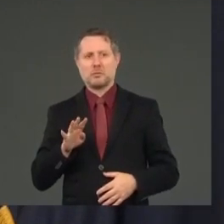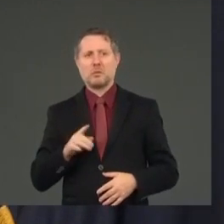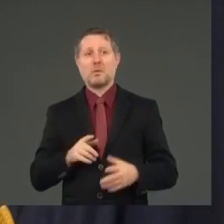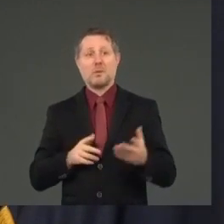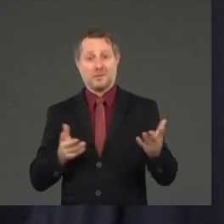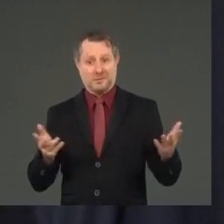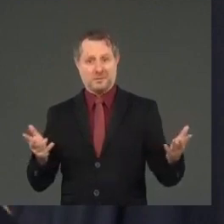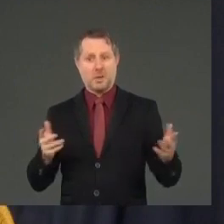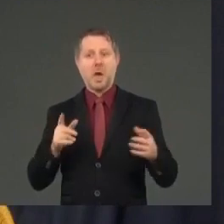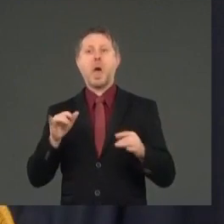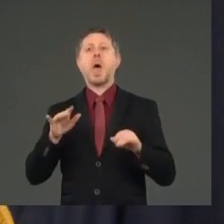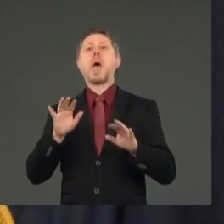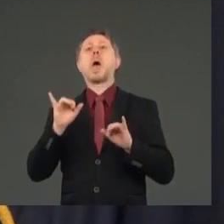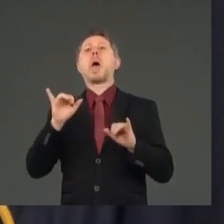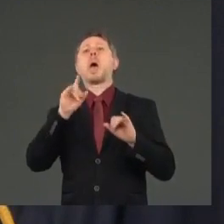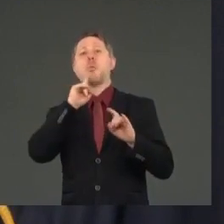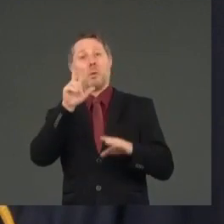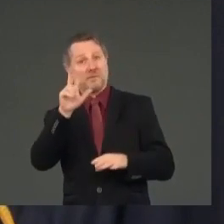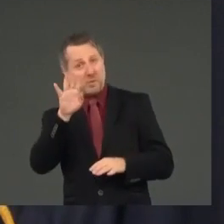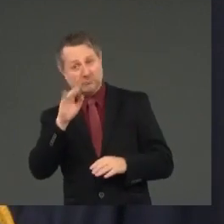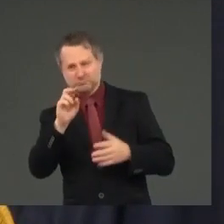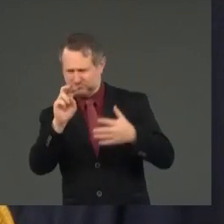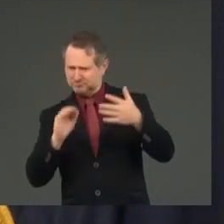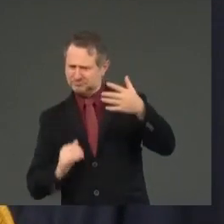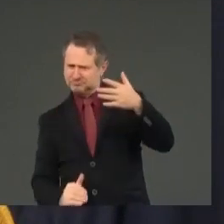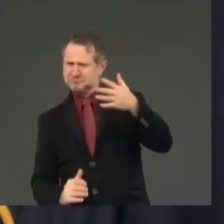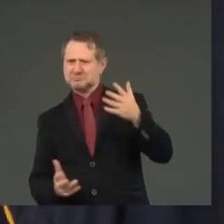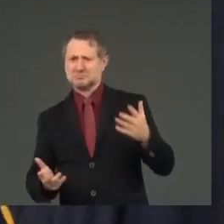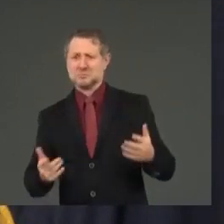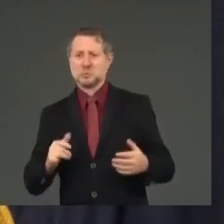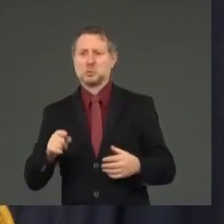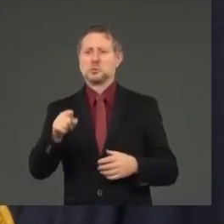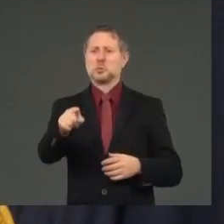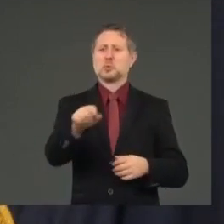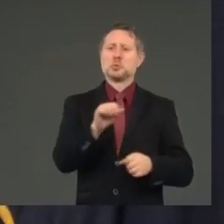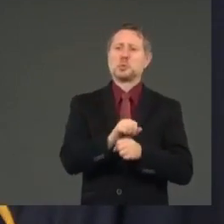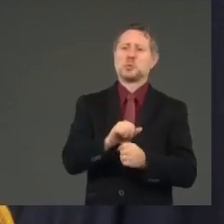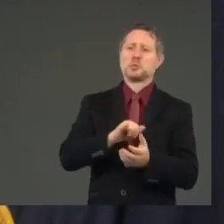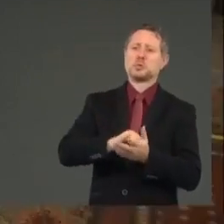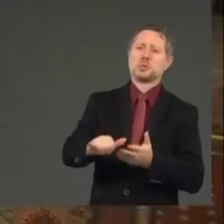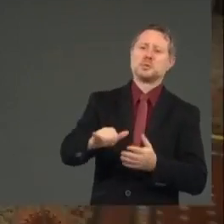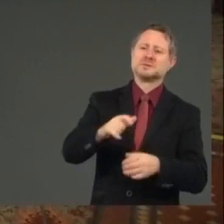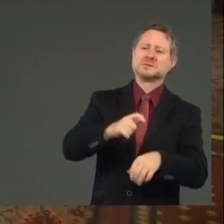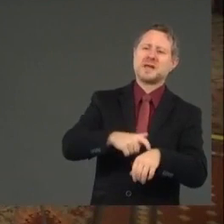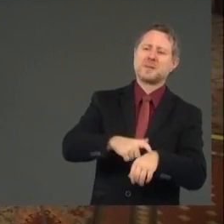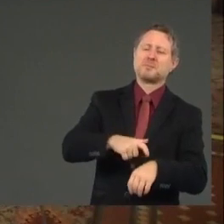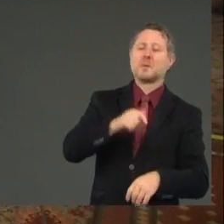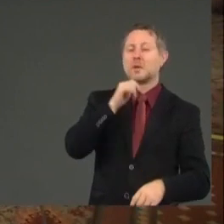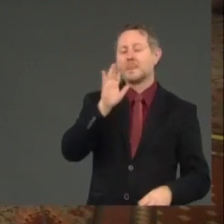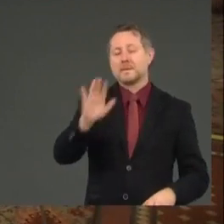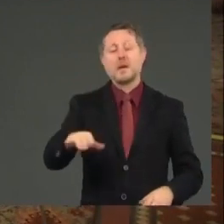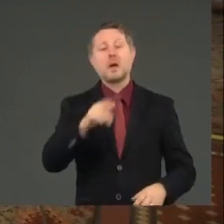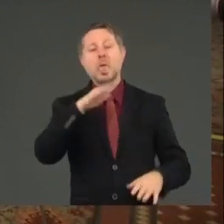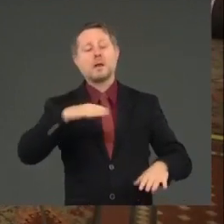WE'RE NUMBER 34. YOU COULD SAY, WOW, HOW COME